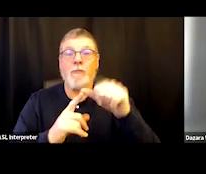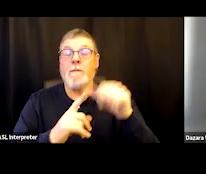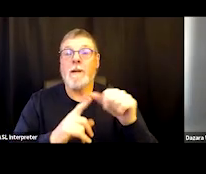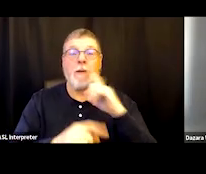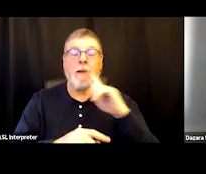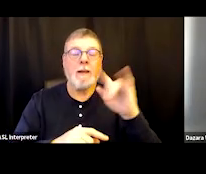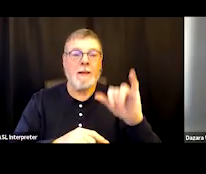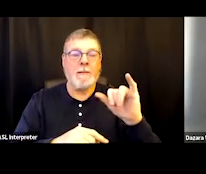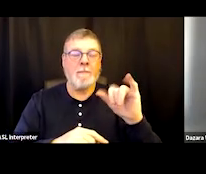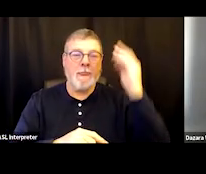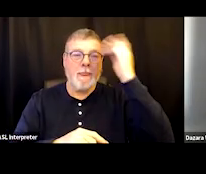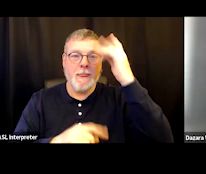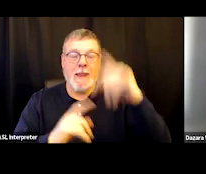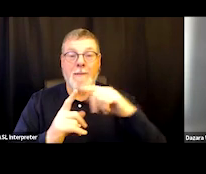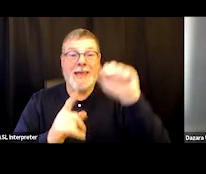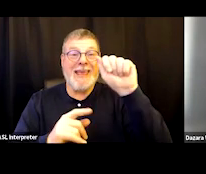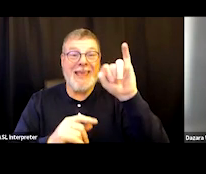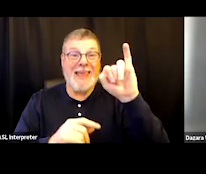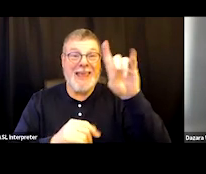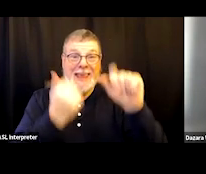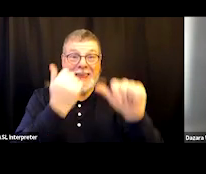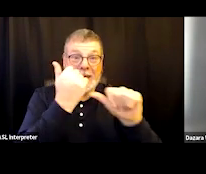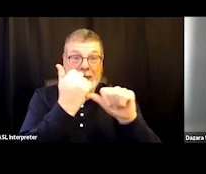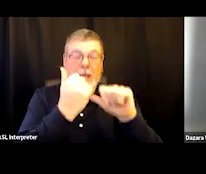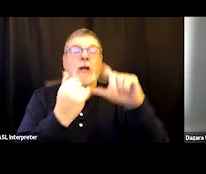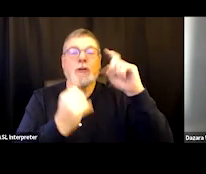is that you think about the aid and also should trigger your memory